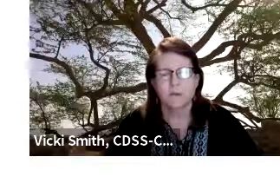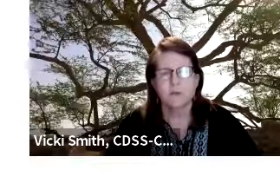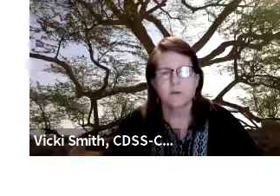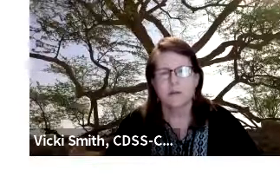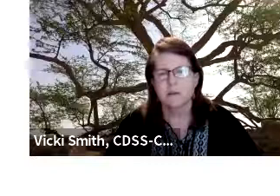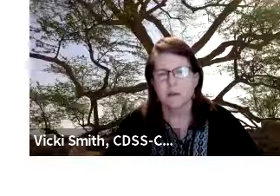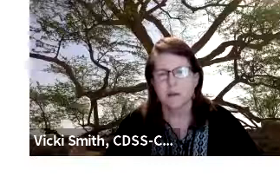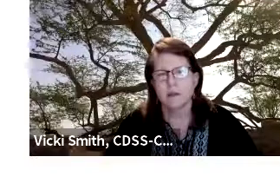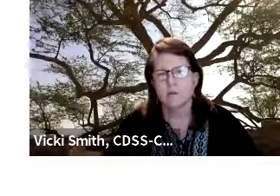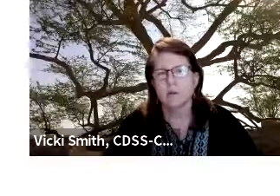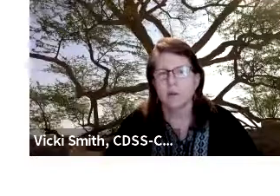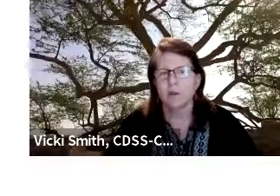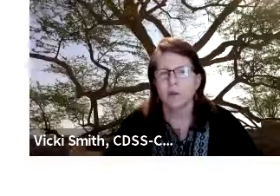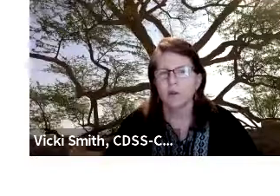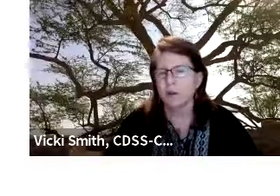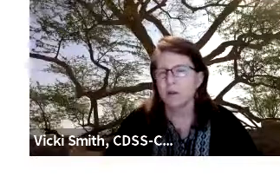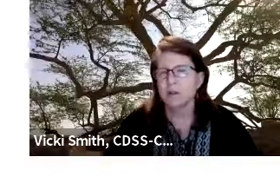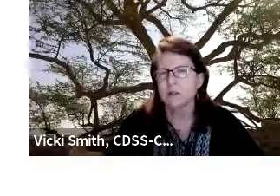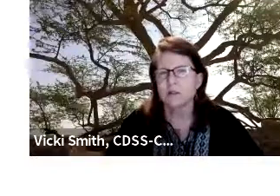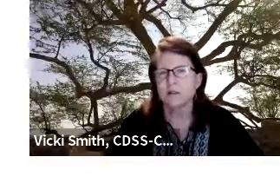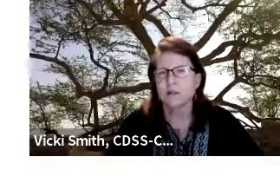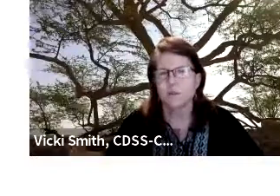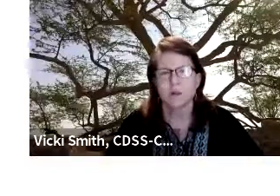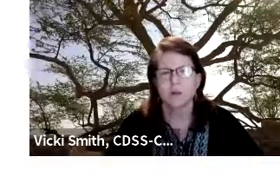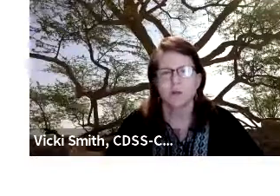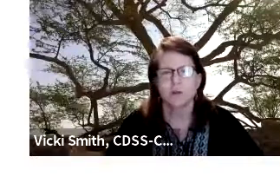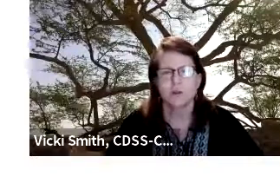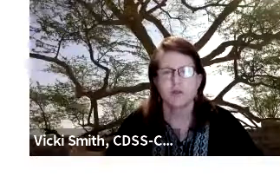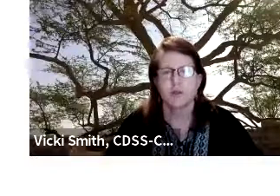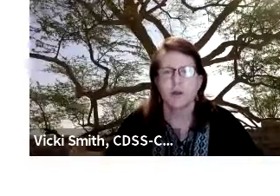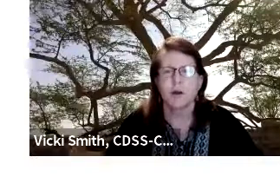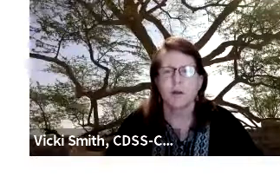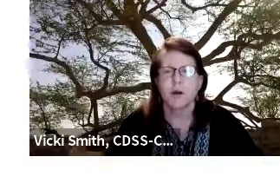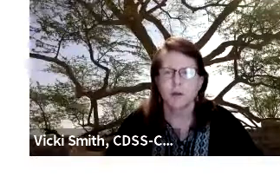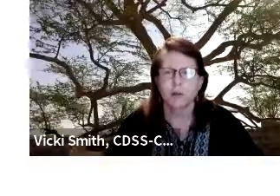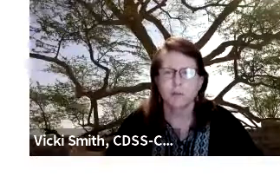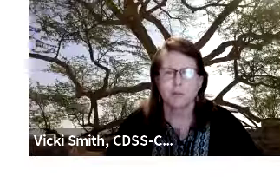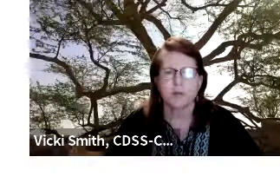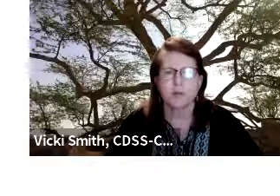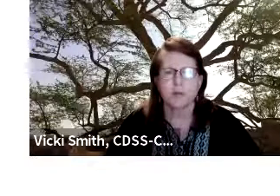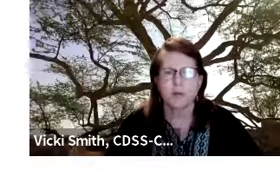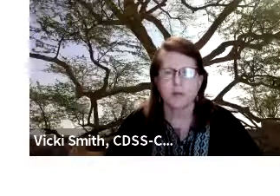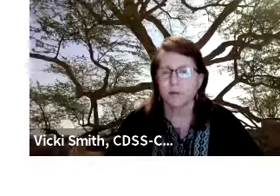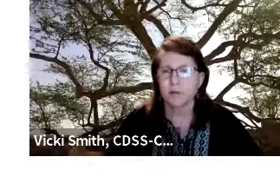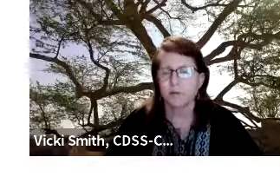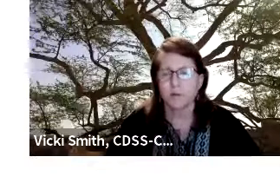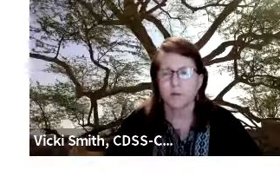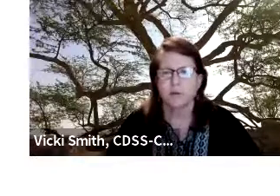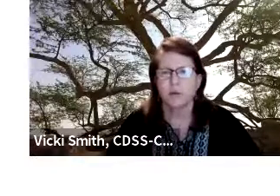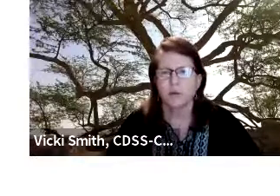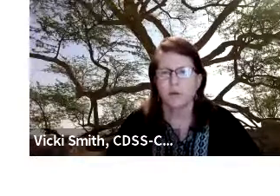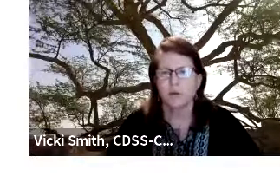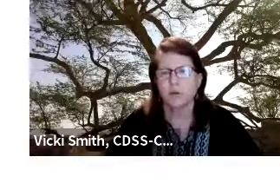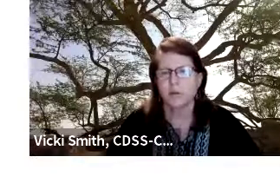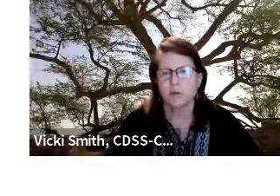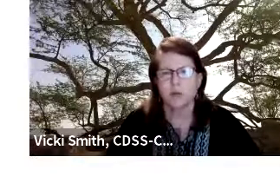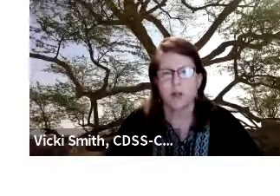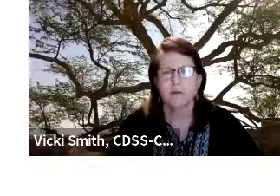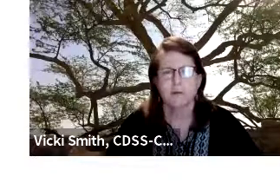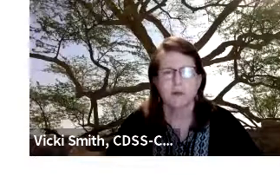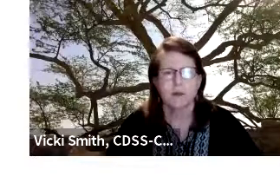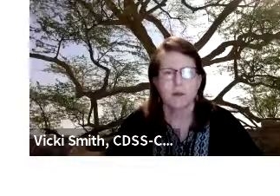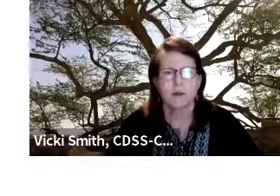Vicki Smith, CDSS-CCLD: resource is a toolkit for long term care facilities, it also has really good information about how to kind of put a program together for yourself, maybe even in your own home with your support, staff that are coming in.